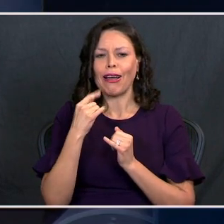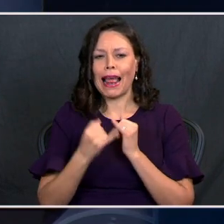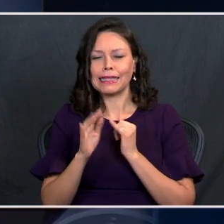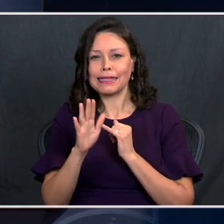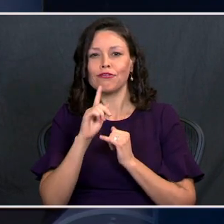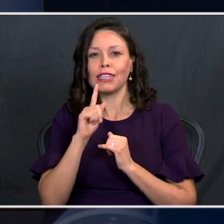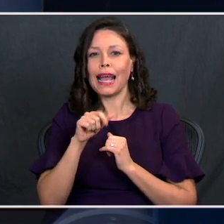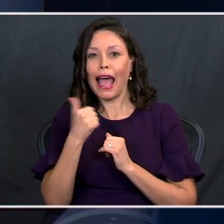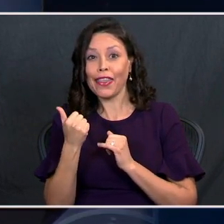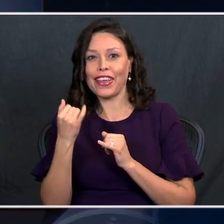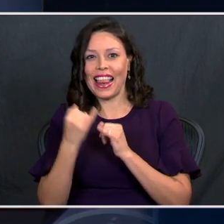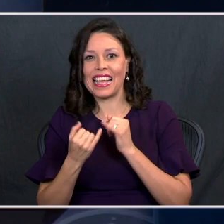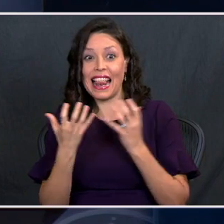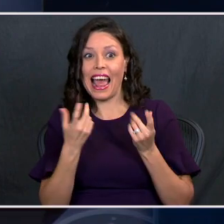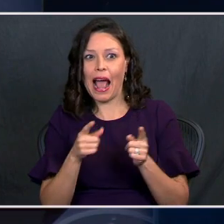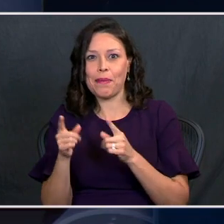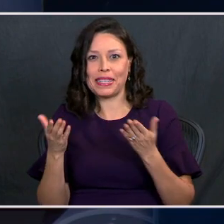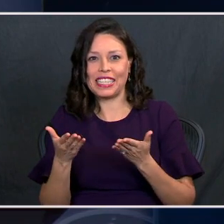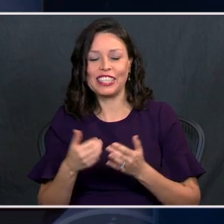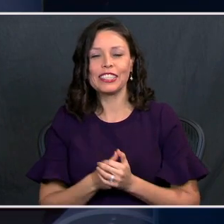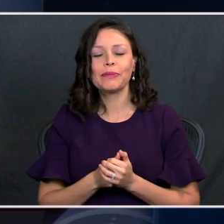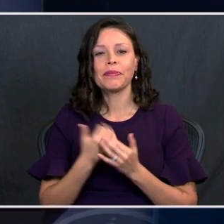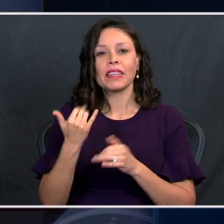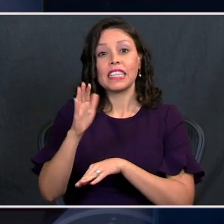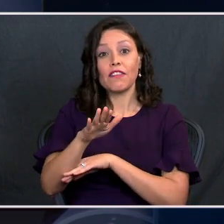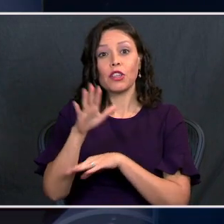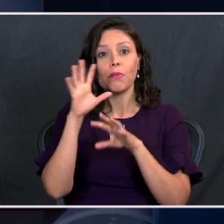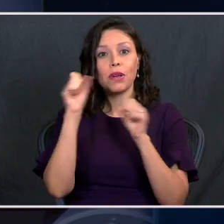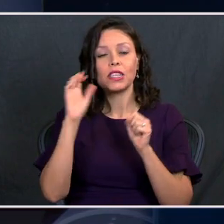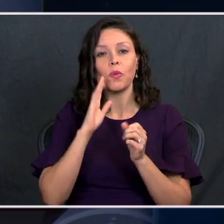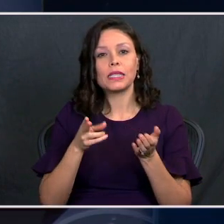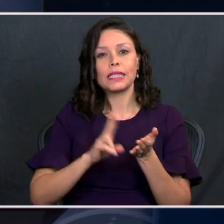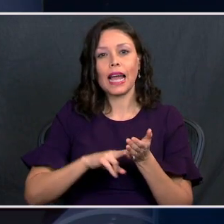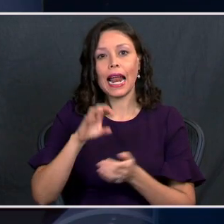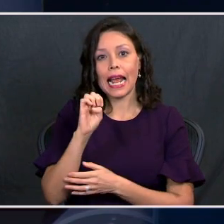but a lot -- a lot going on here. This afternoon, the President will sign an executive order